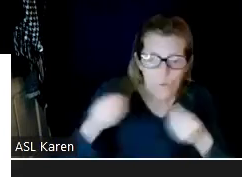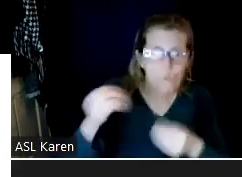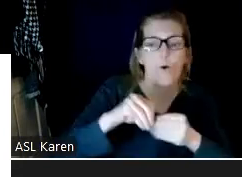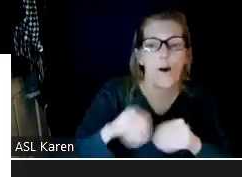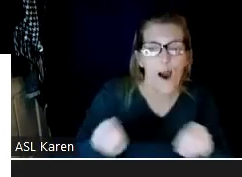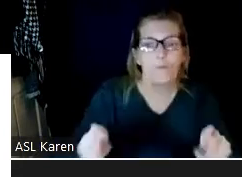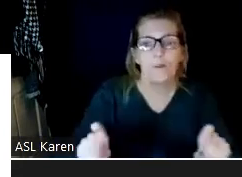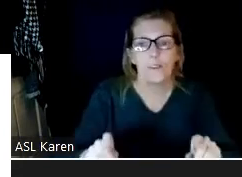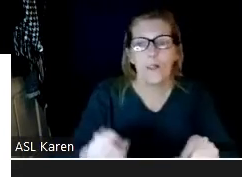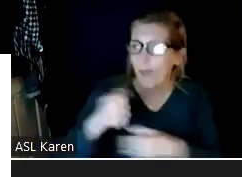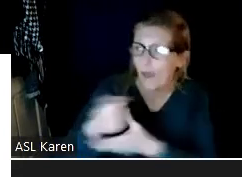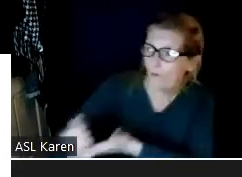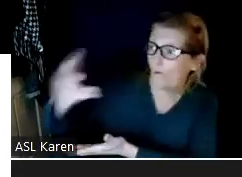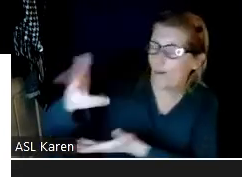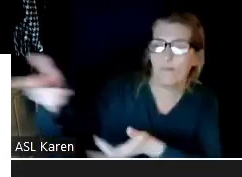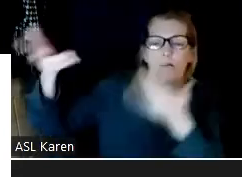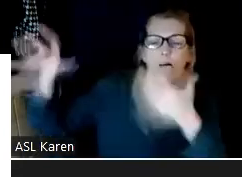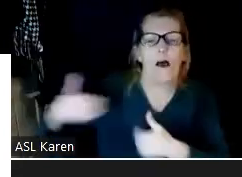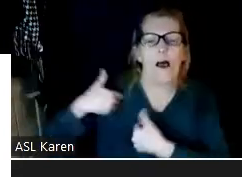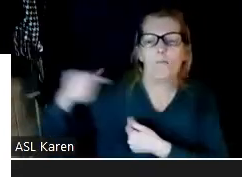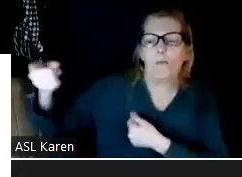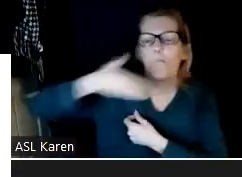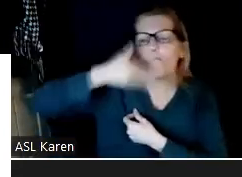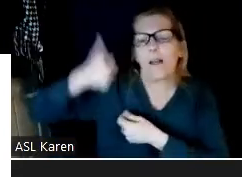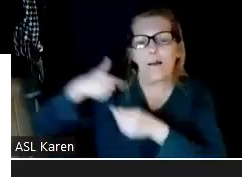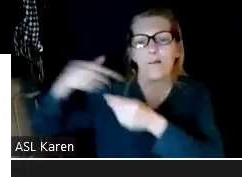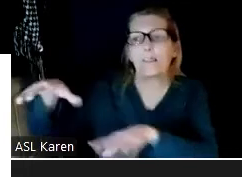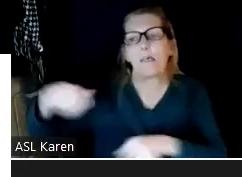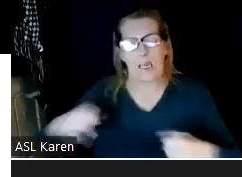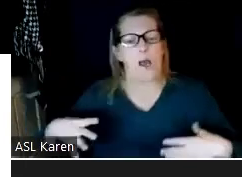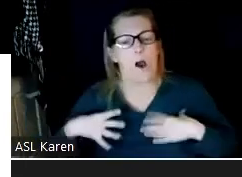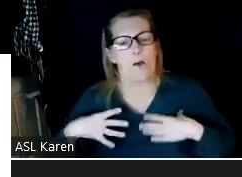wealthier workers already have, so that they can take time off to bond with their children,